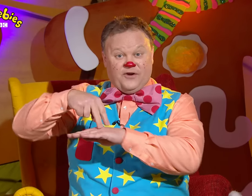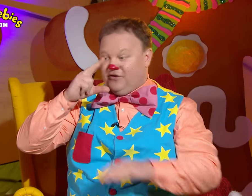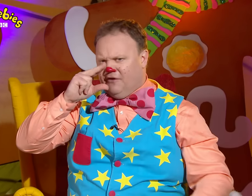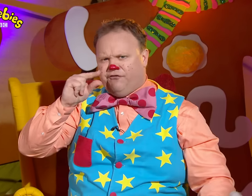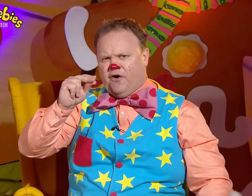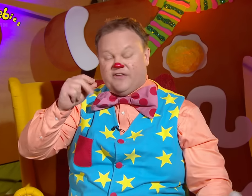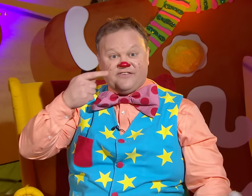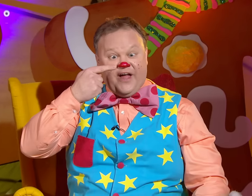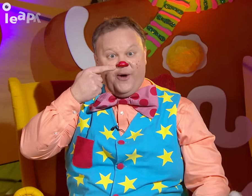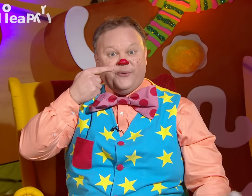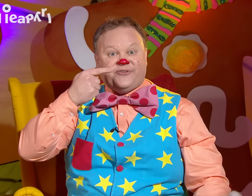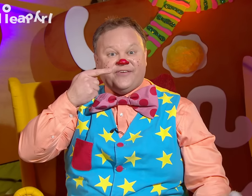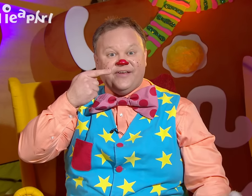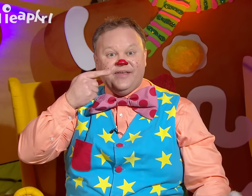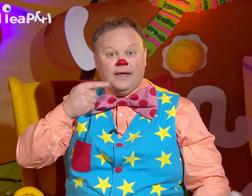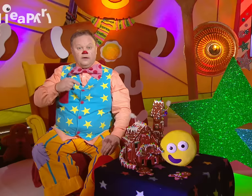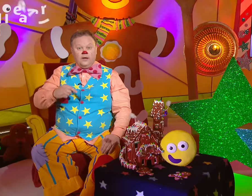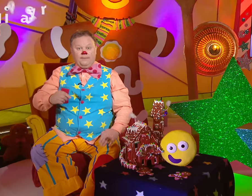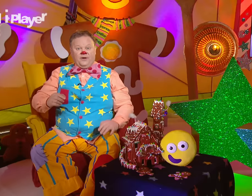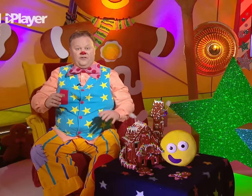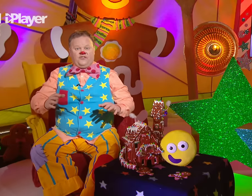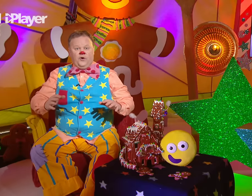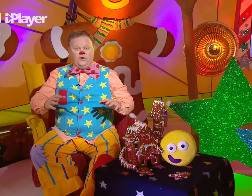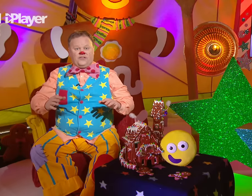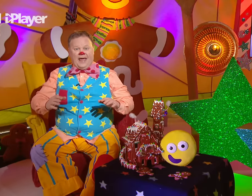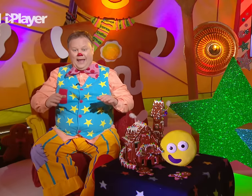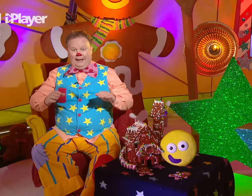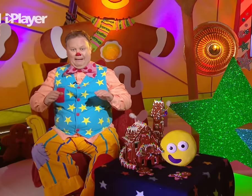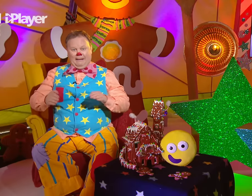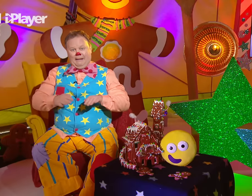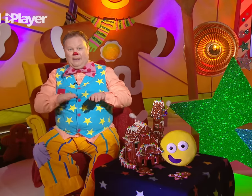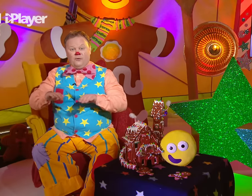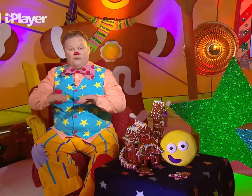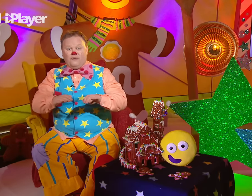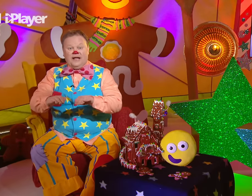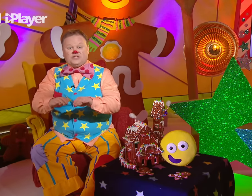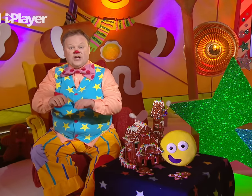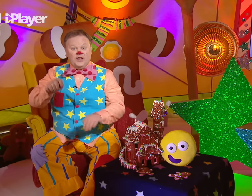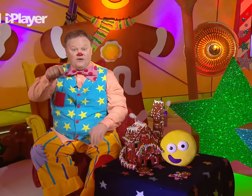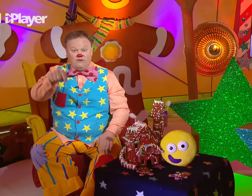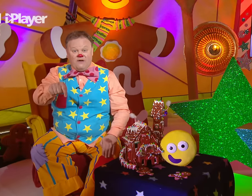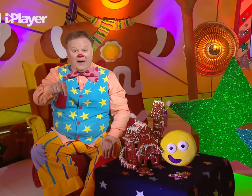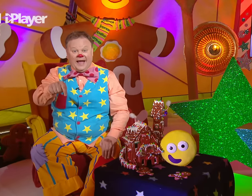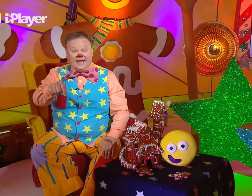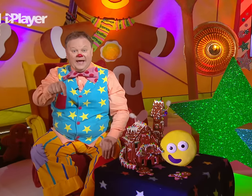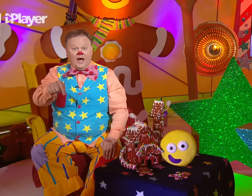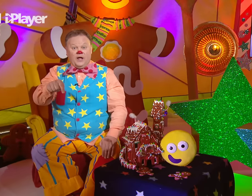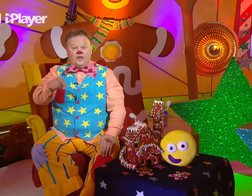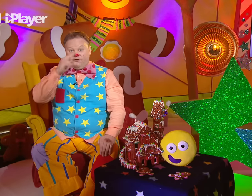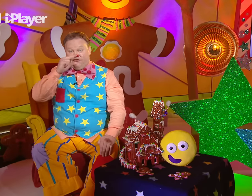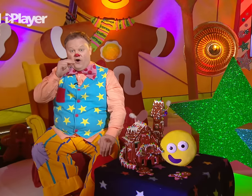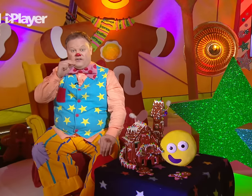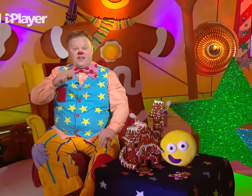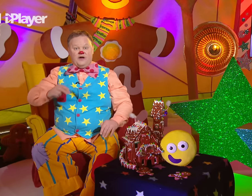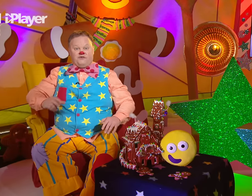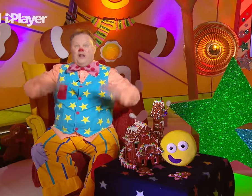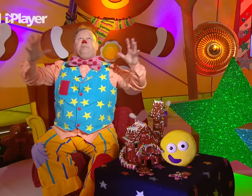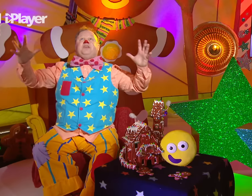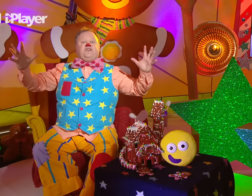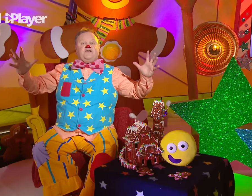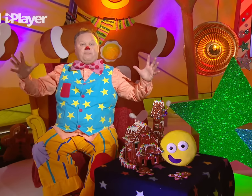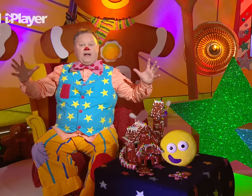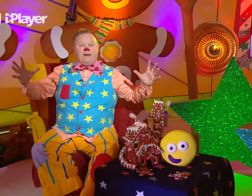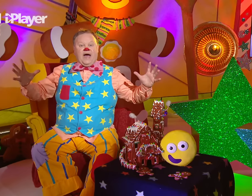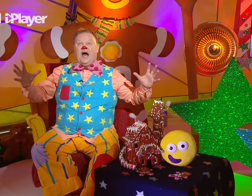onto the fox's nose but as soon as they uh reached the riverbank the fox flipped the gingerbread man